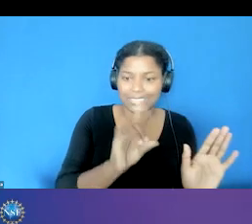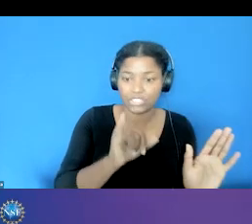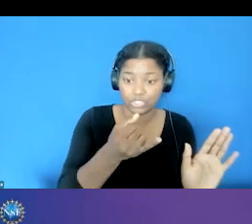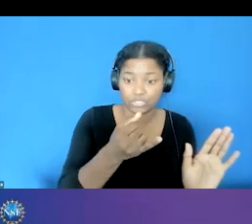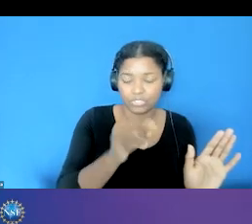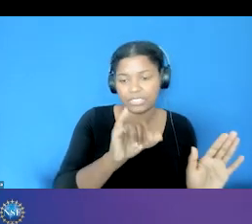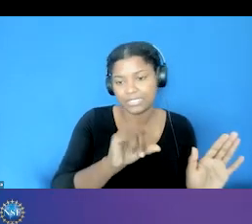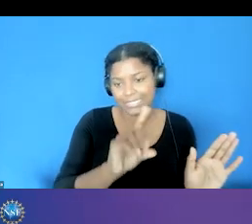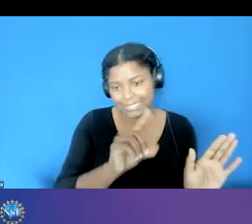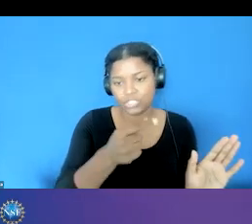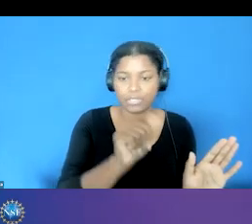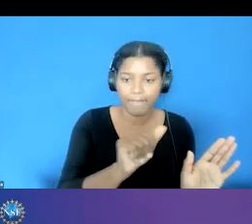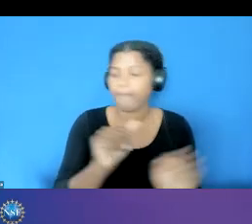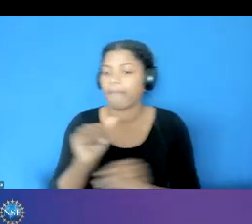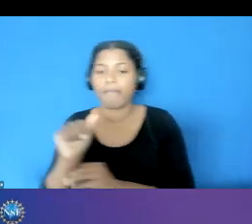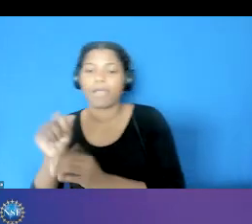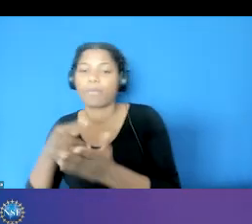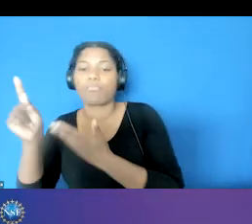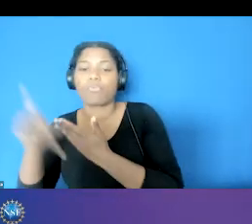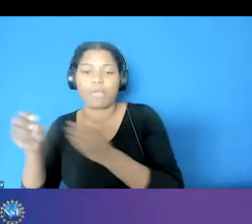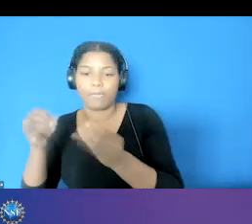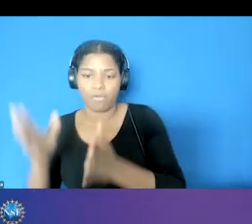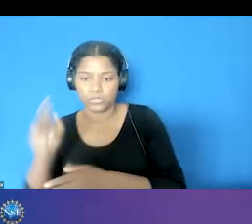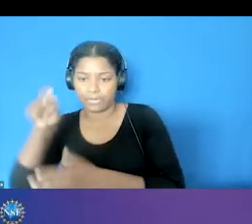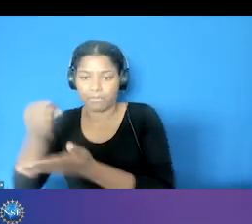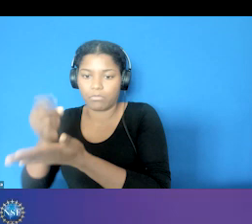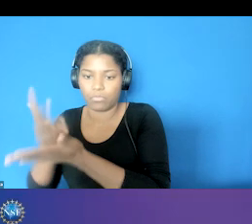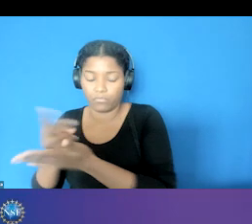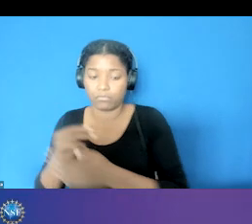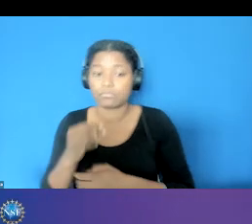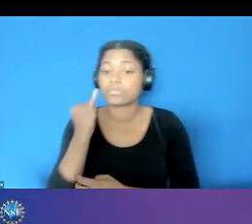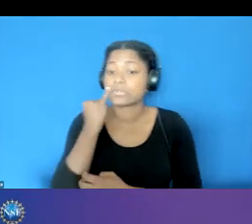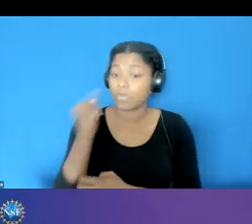Okay? But what we do approve is if you feel, while you're doing your project,